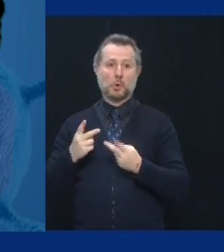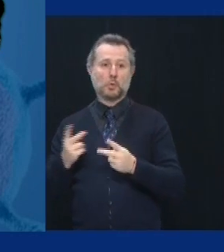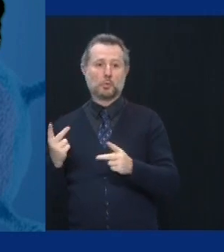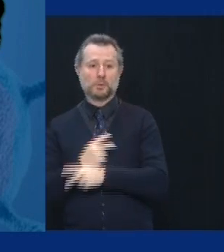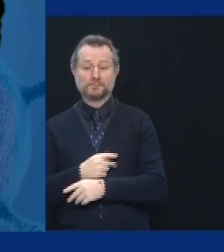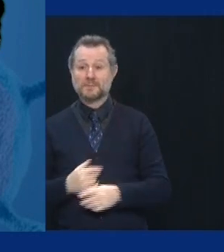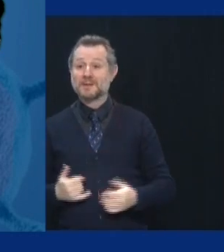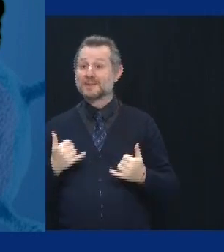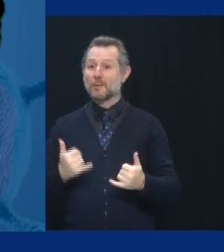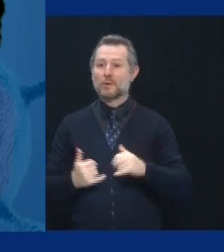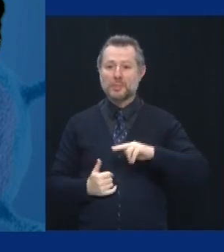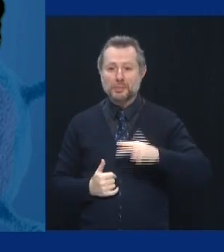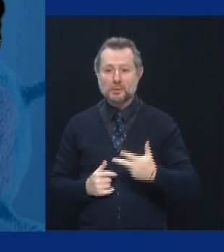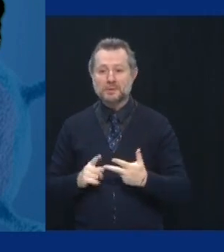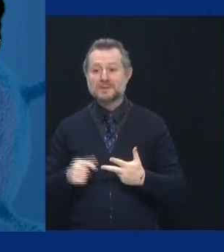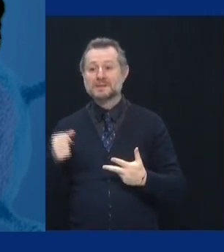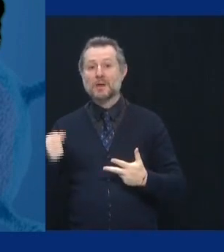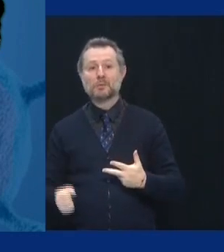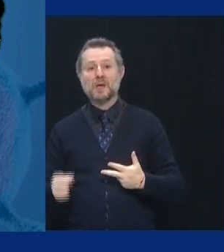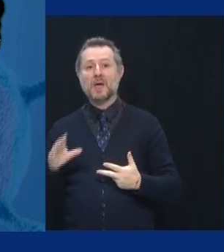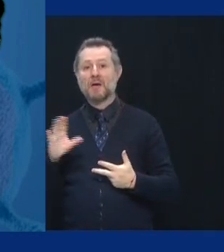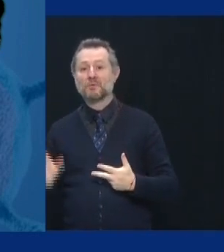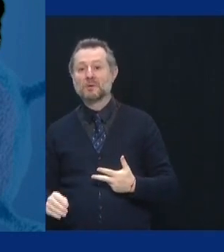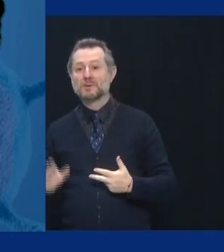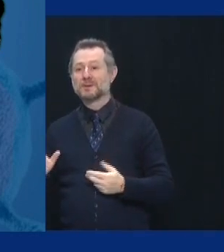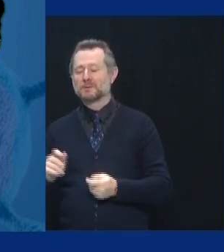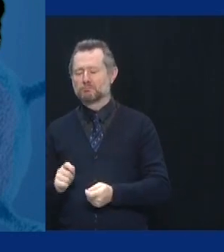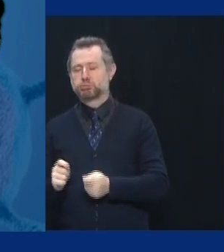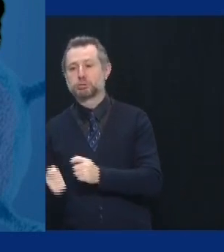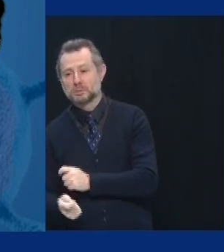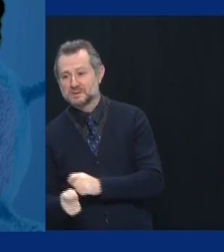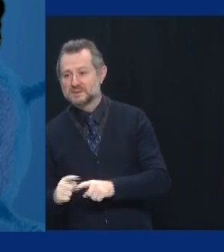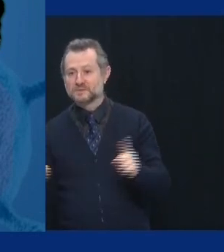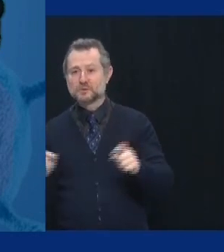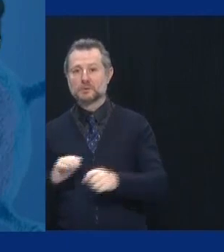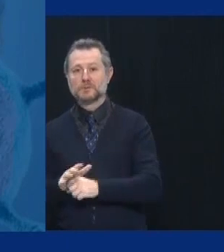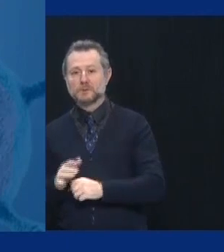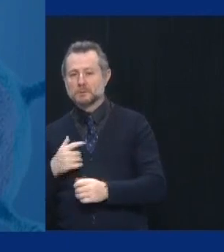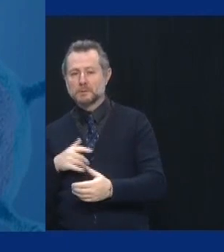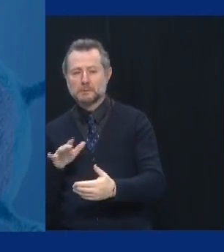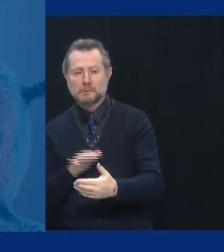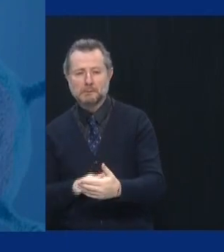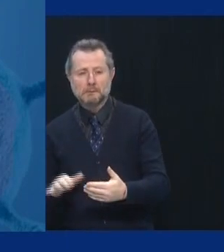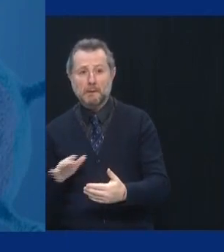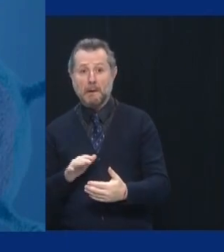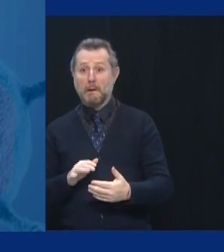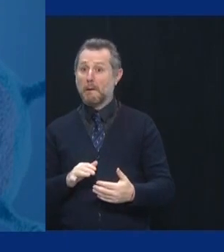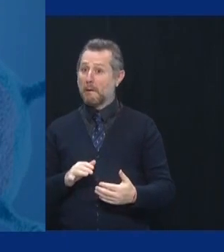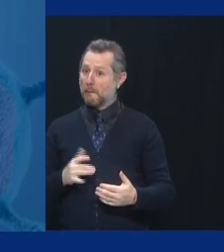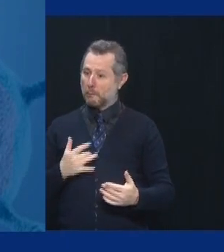BECAUSE THE UK STRAIN IS MUCH MORE CONTAGIOUS THAN THE FIRST COVID STRAIN.